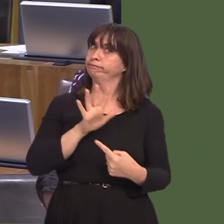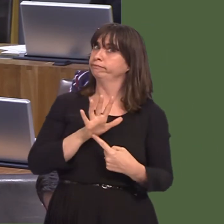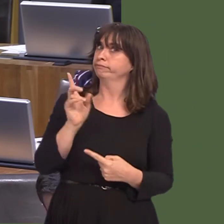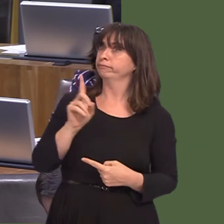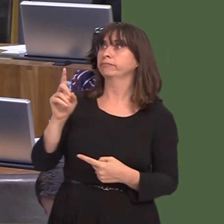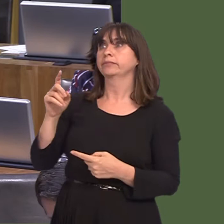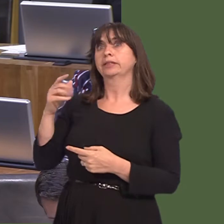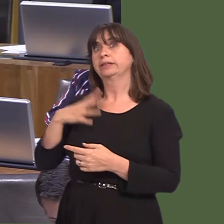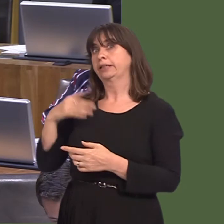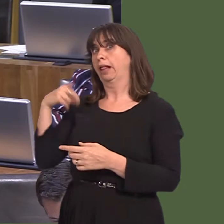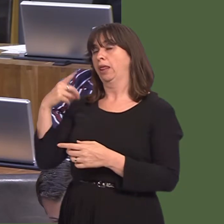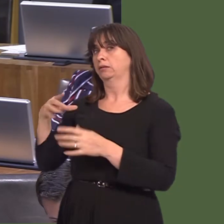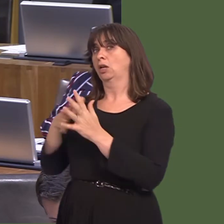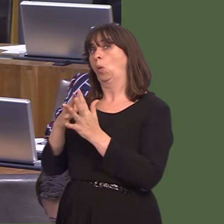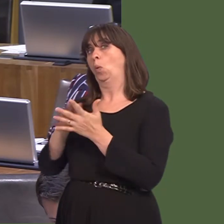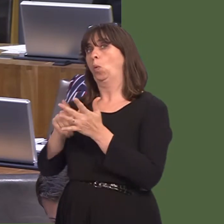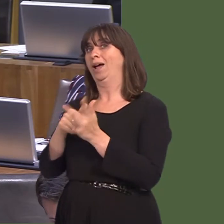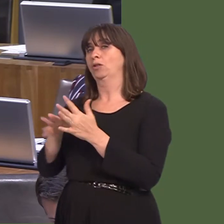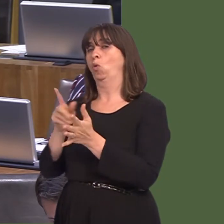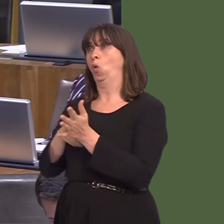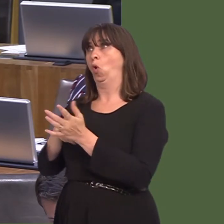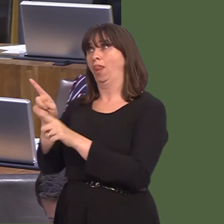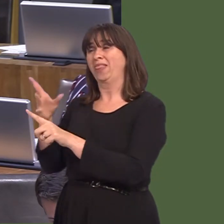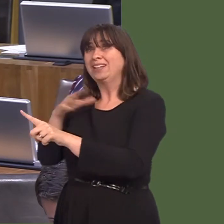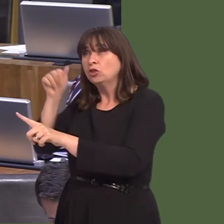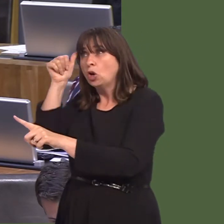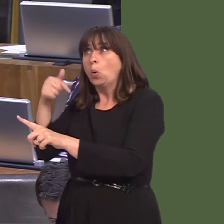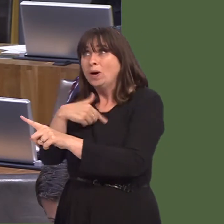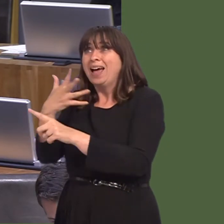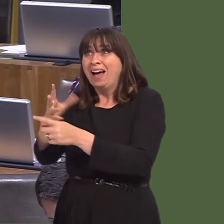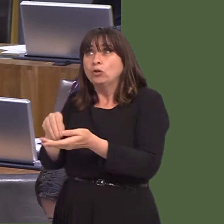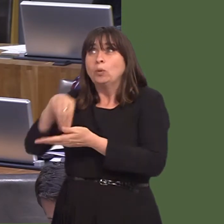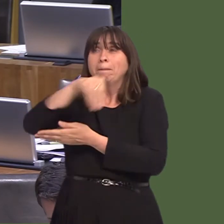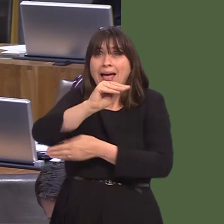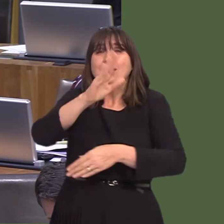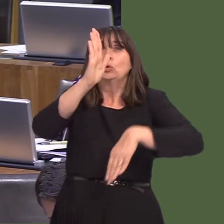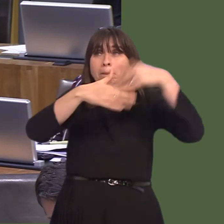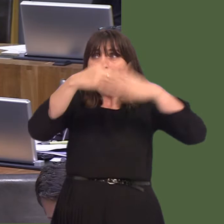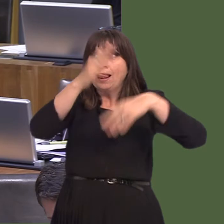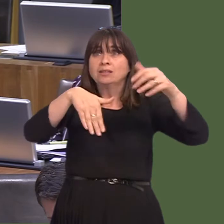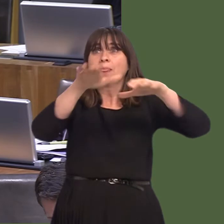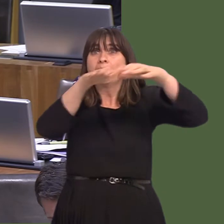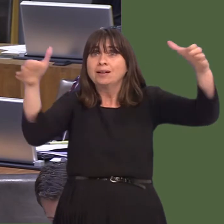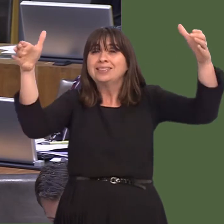that we do have to pay to contribute towards the building of power stations; we can't expect other people to build them for us all the time.